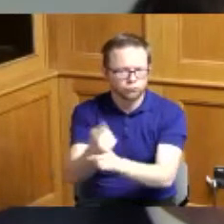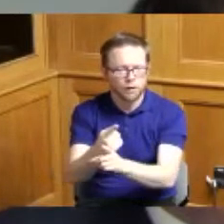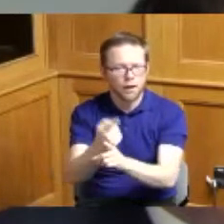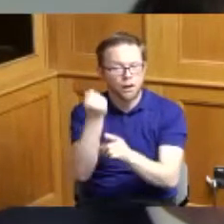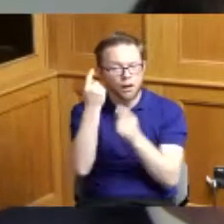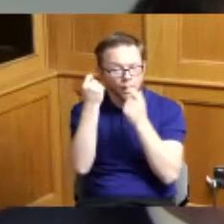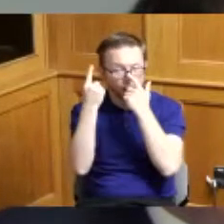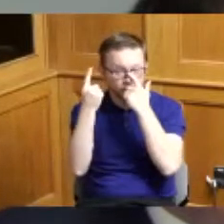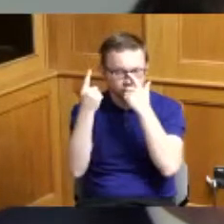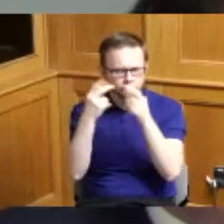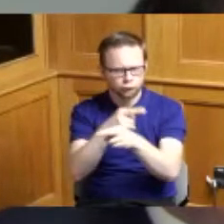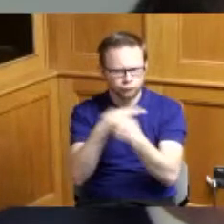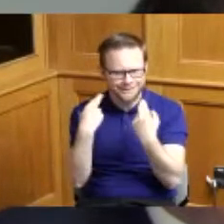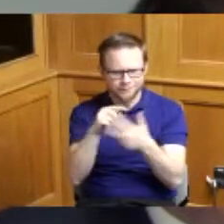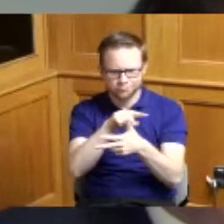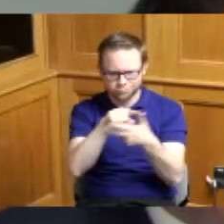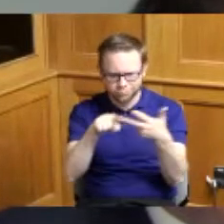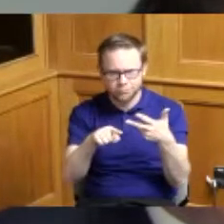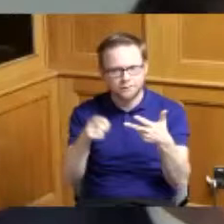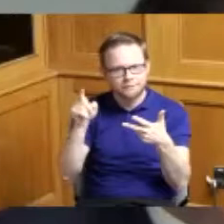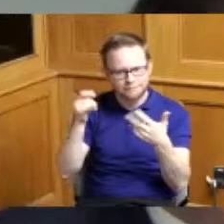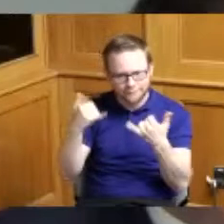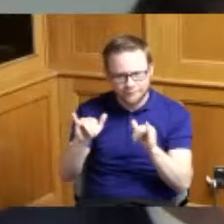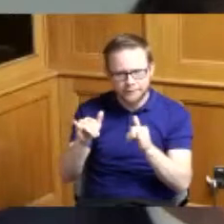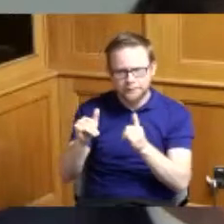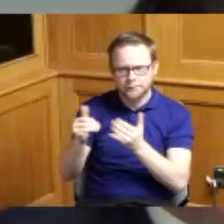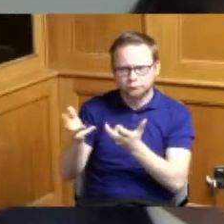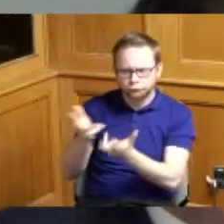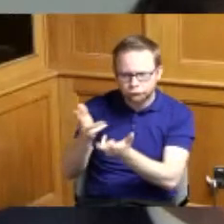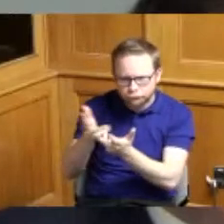those risks are that we have to continue to work with the team we have to continue to work with